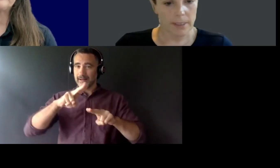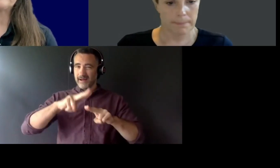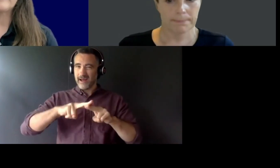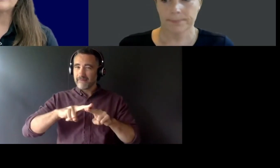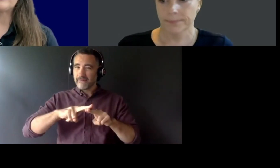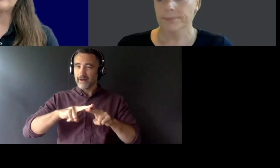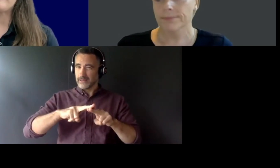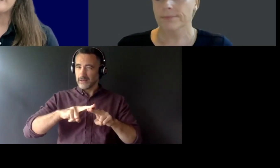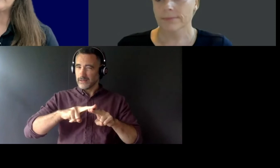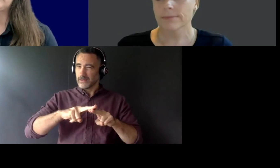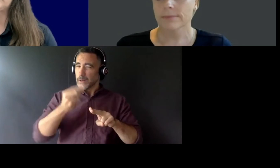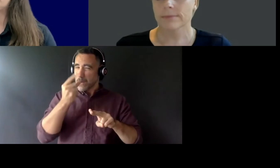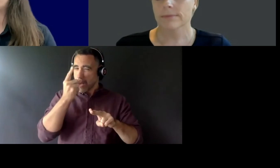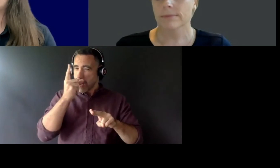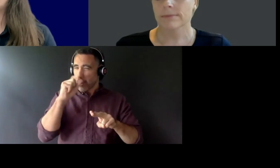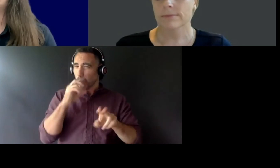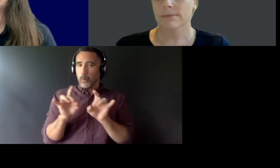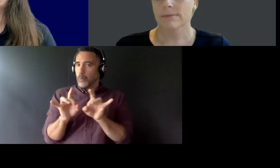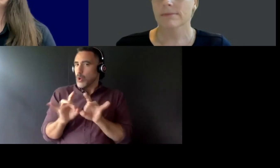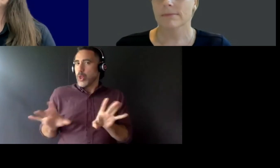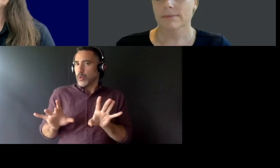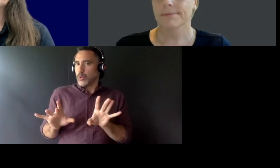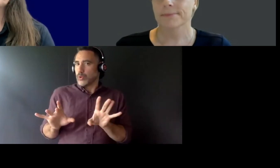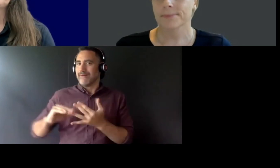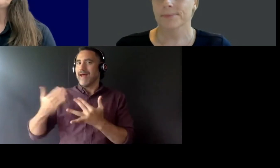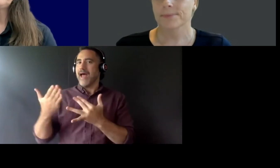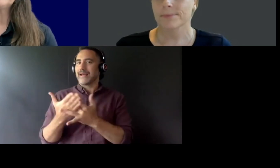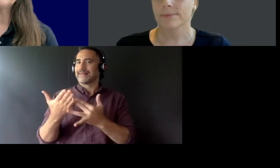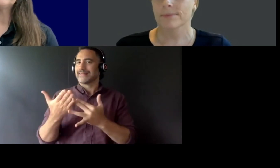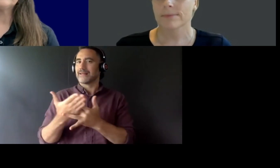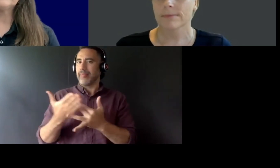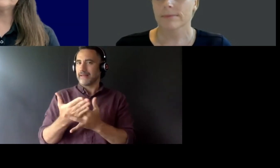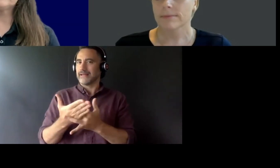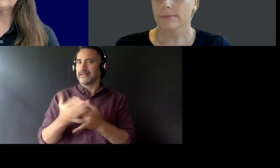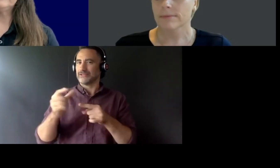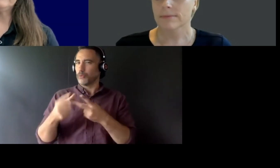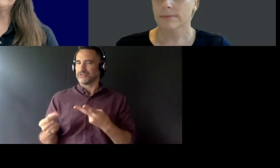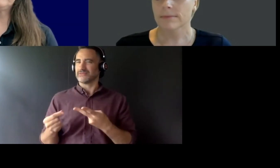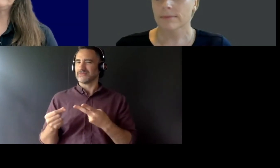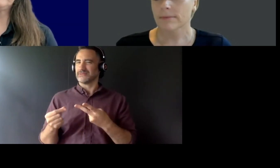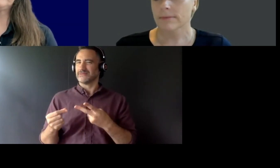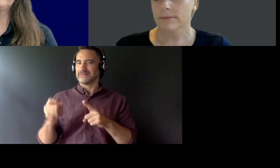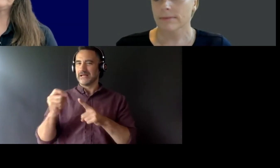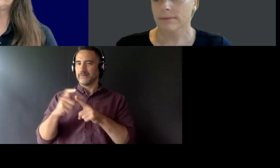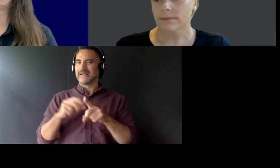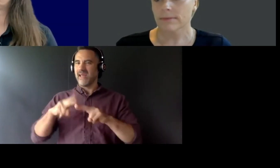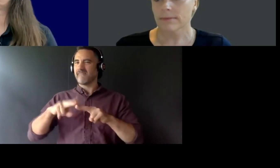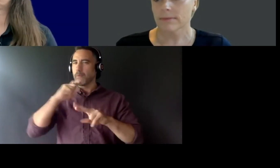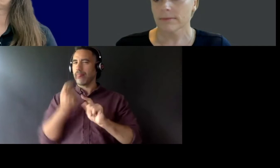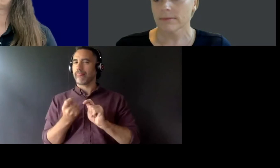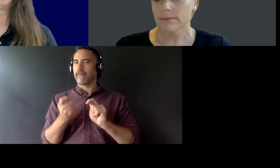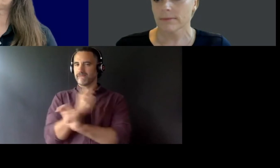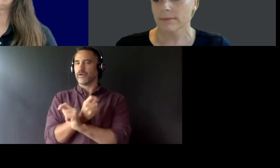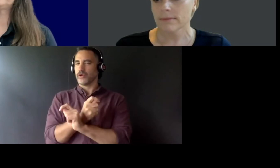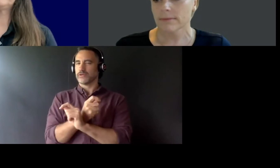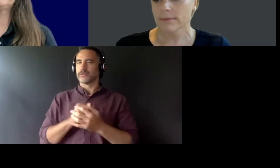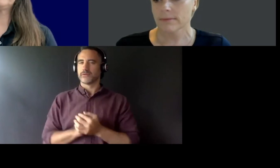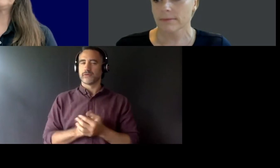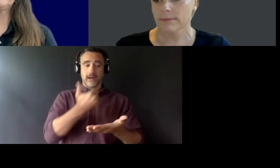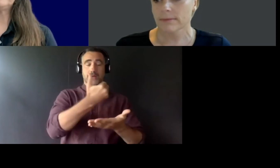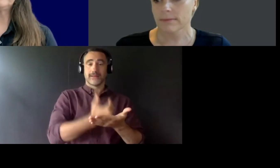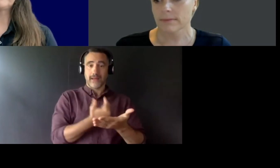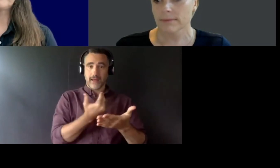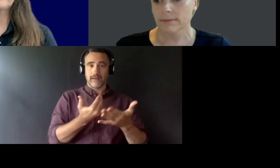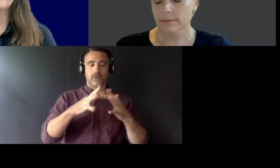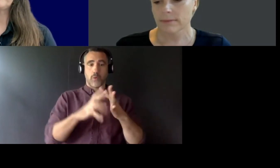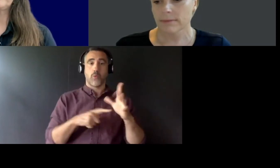They don't automatically convert.